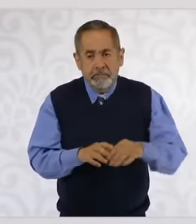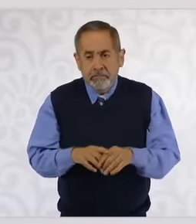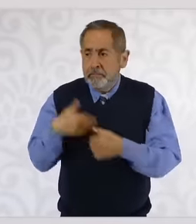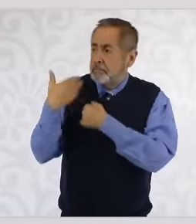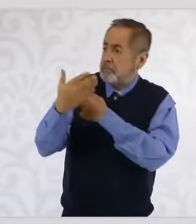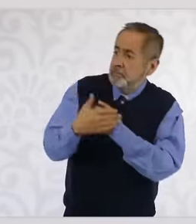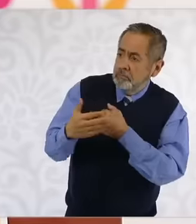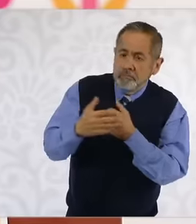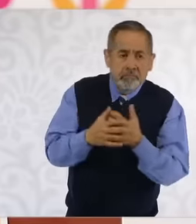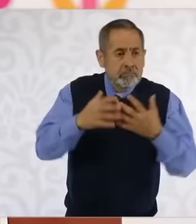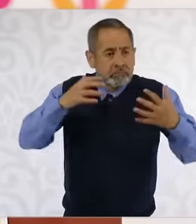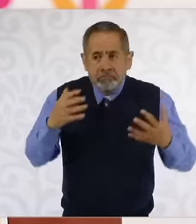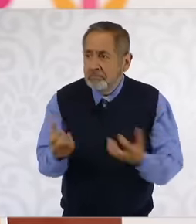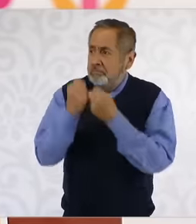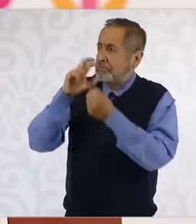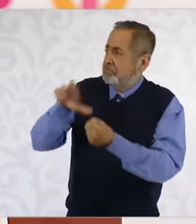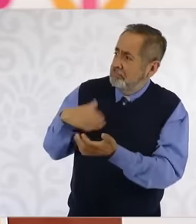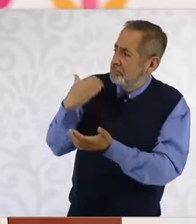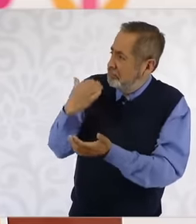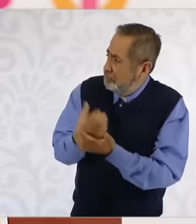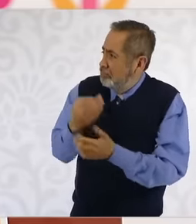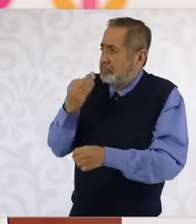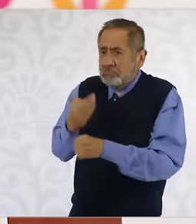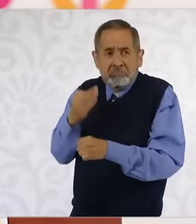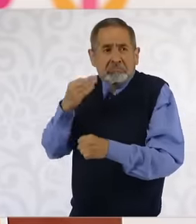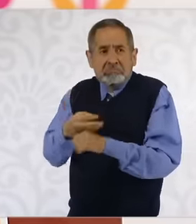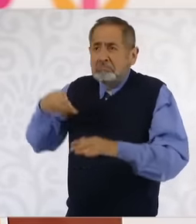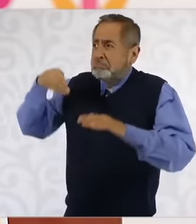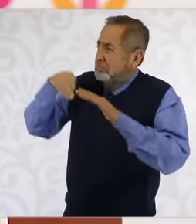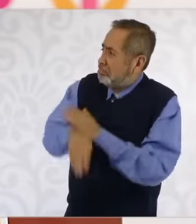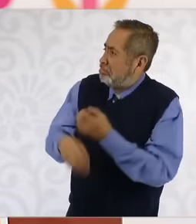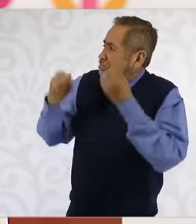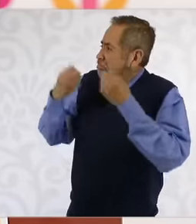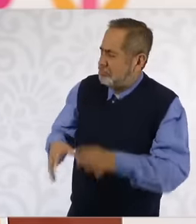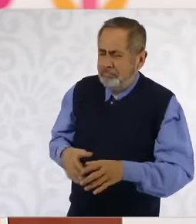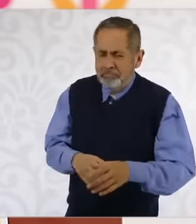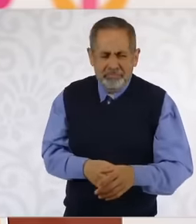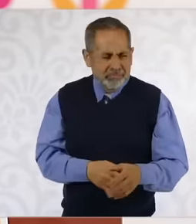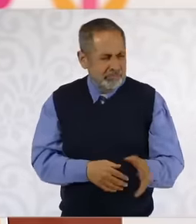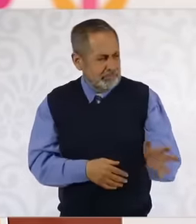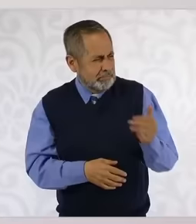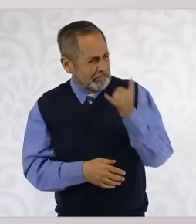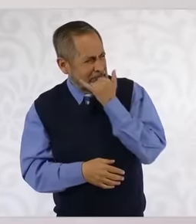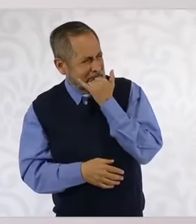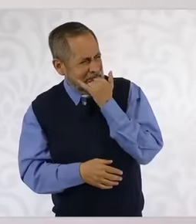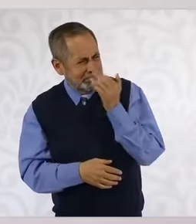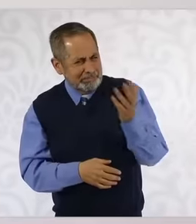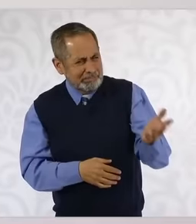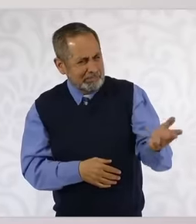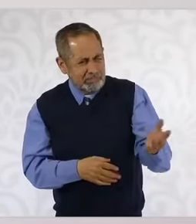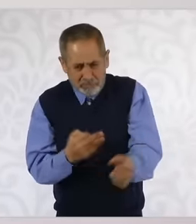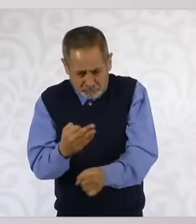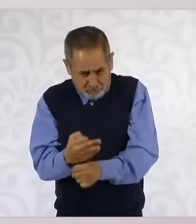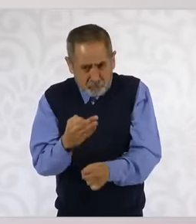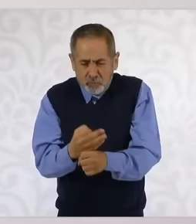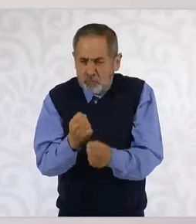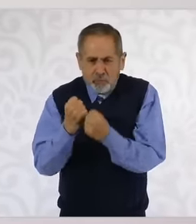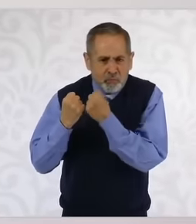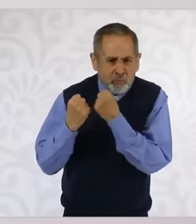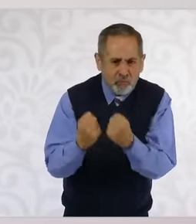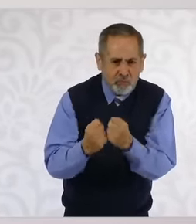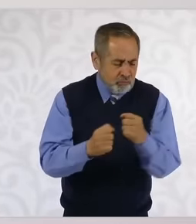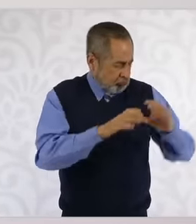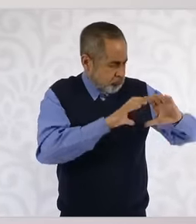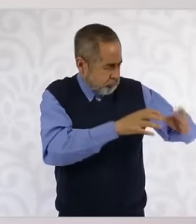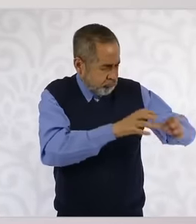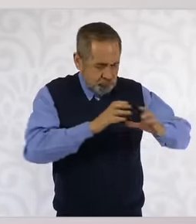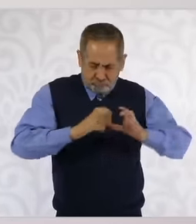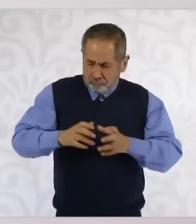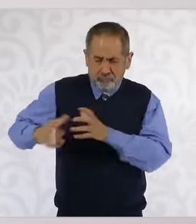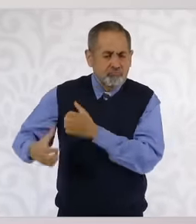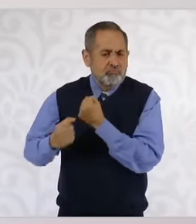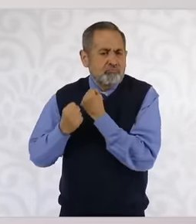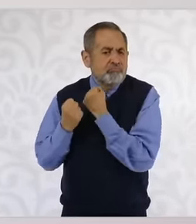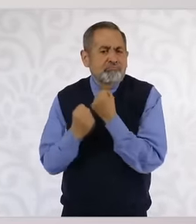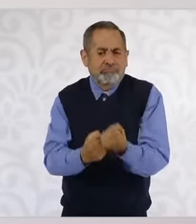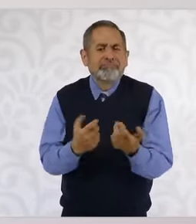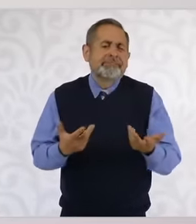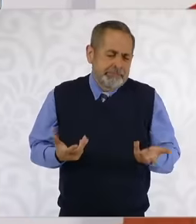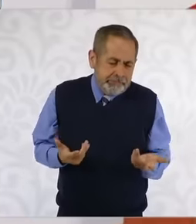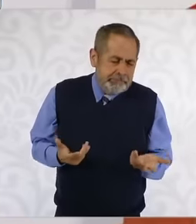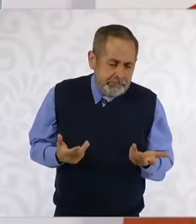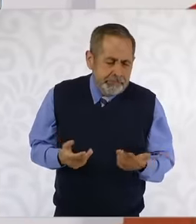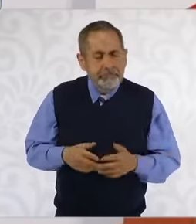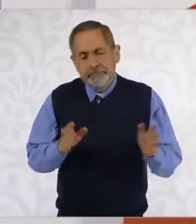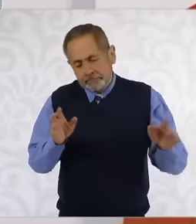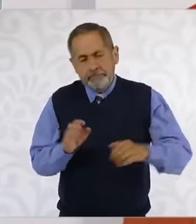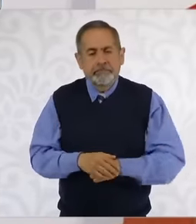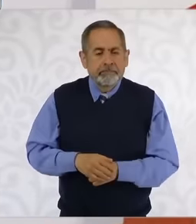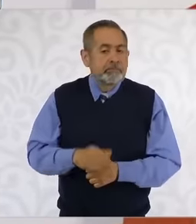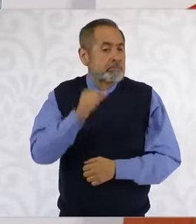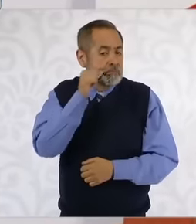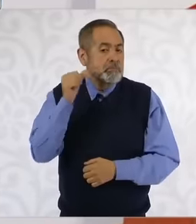Republic if today it is stronger than ever. So it was good news yesterday,